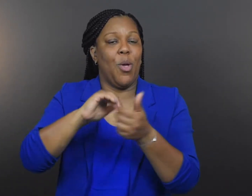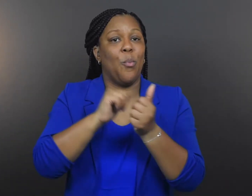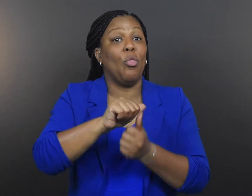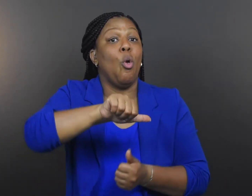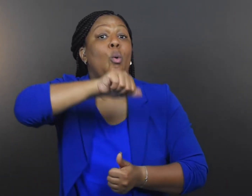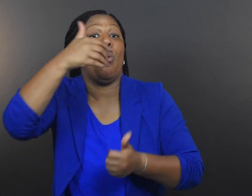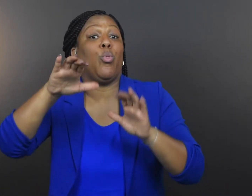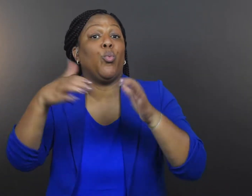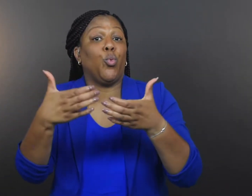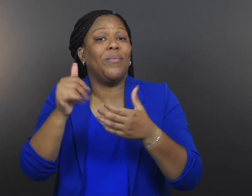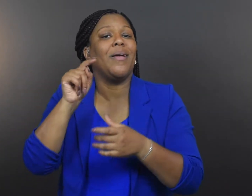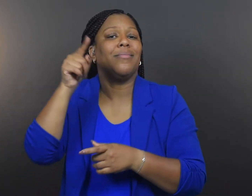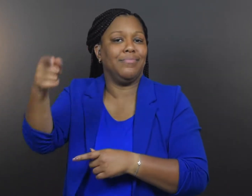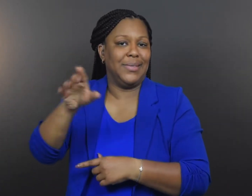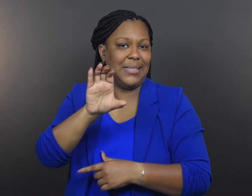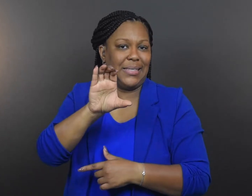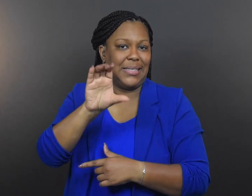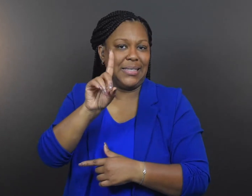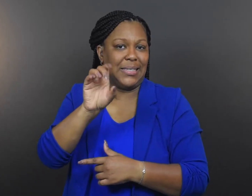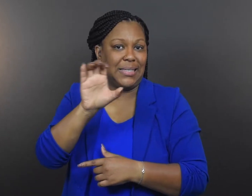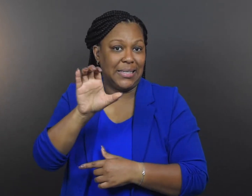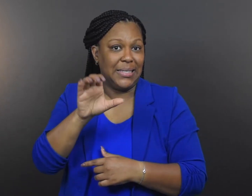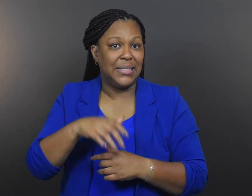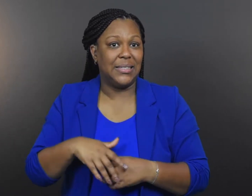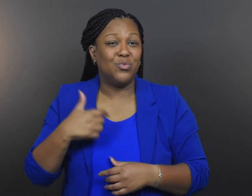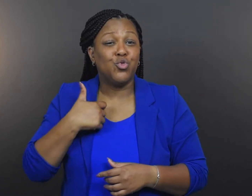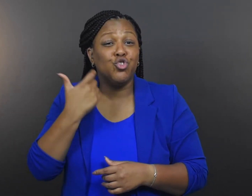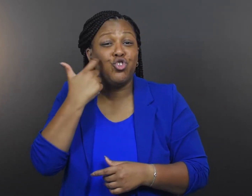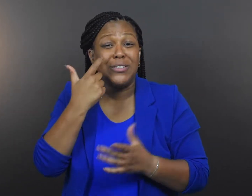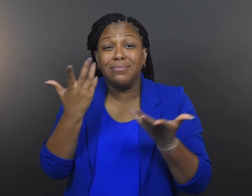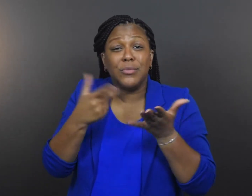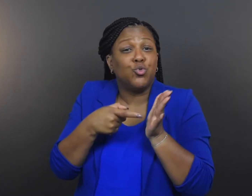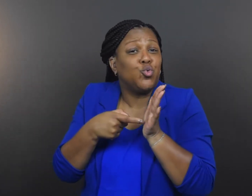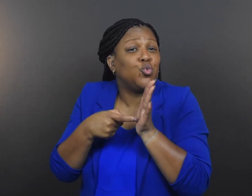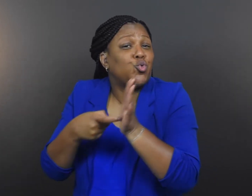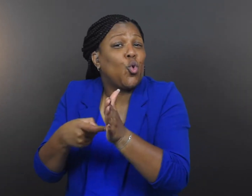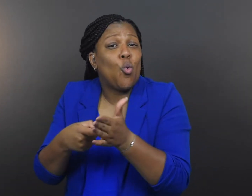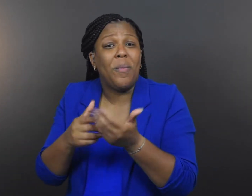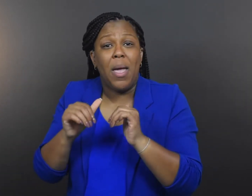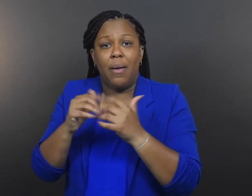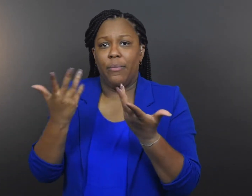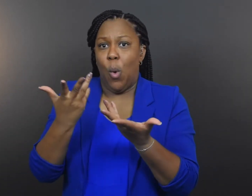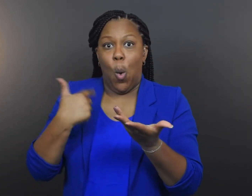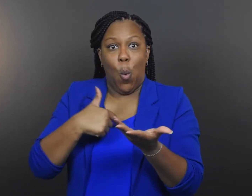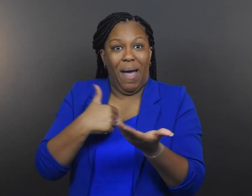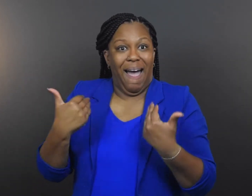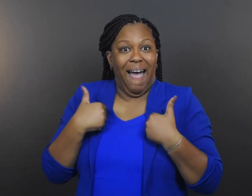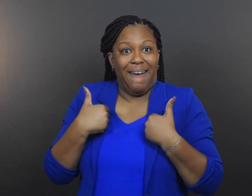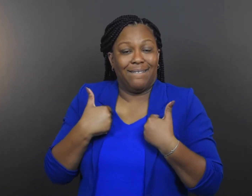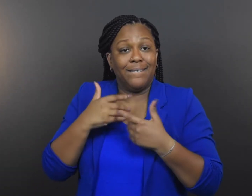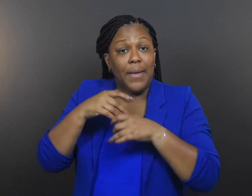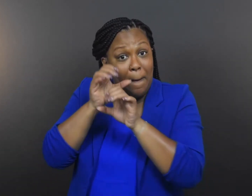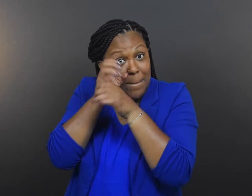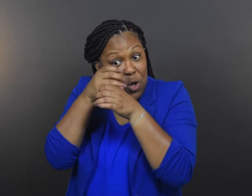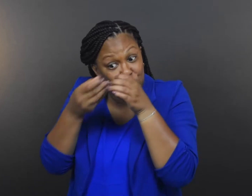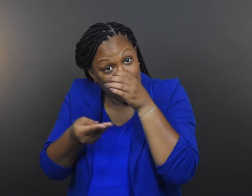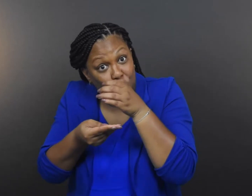“Now, when we’re collaborating with another group here at CDC, we just show them what we have under the microscope through the internet.